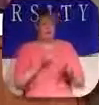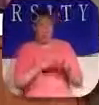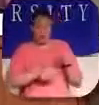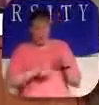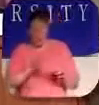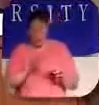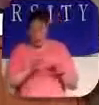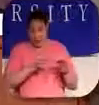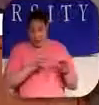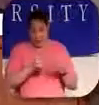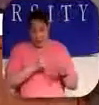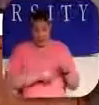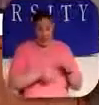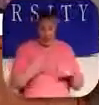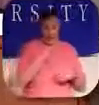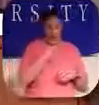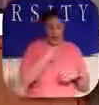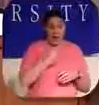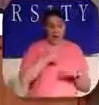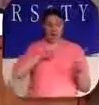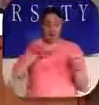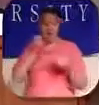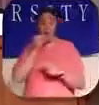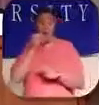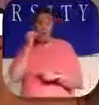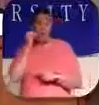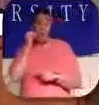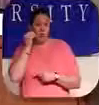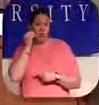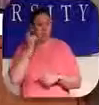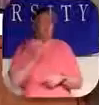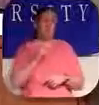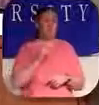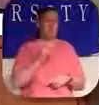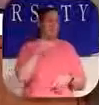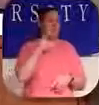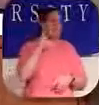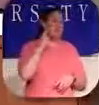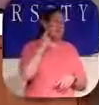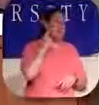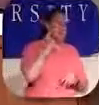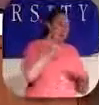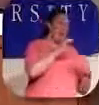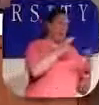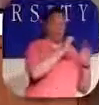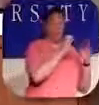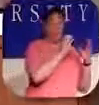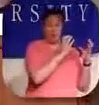I've talked about, with the Deaf Community, about "needing to go home" and I get replenished when I'm among Deaf people